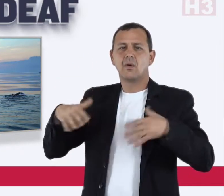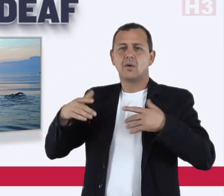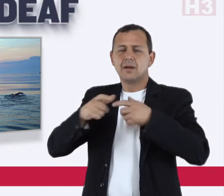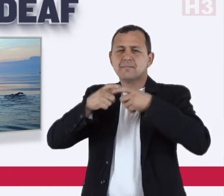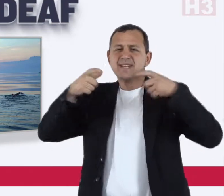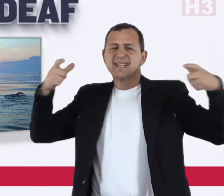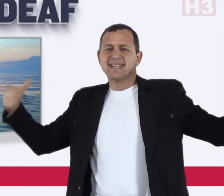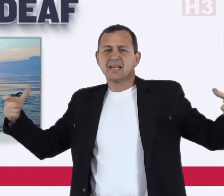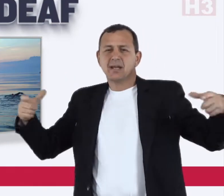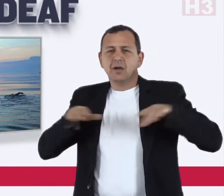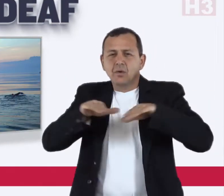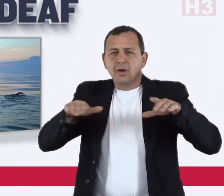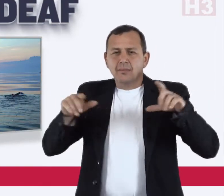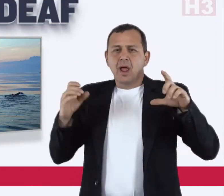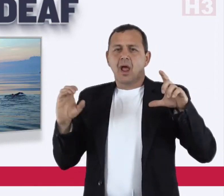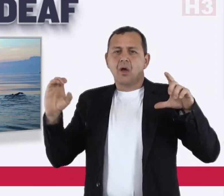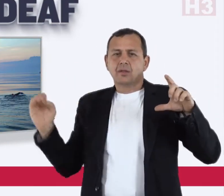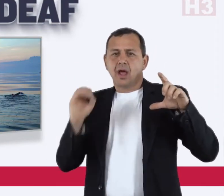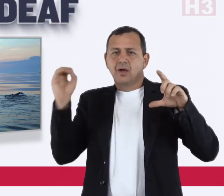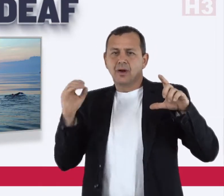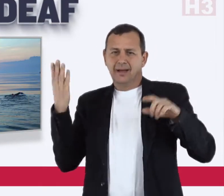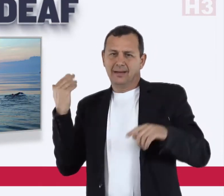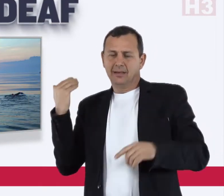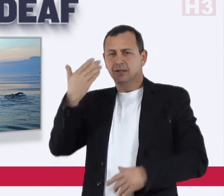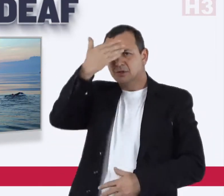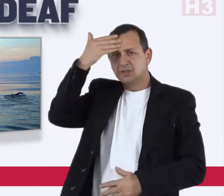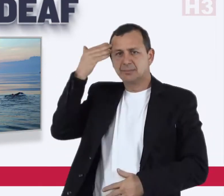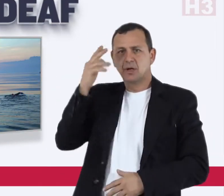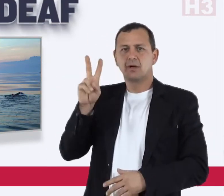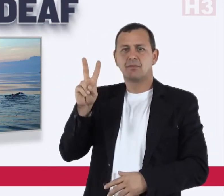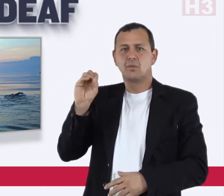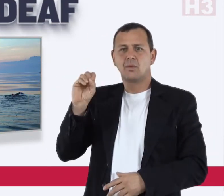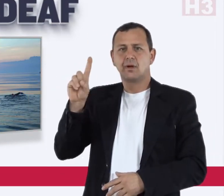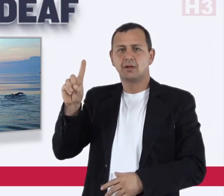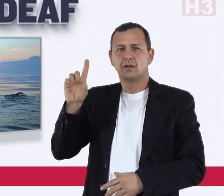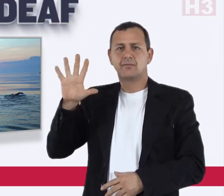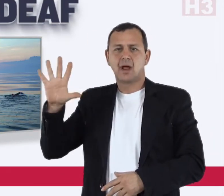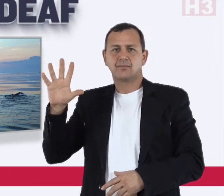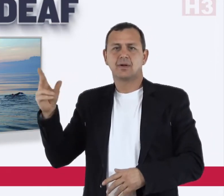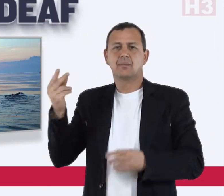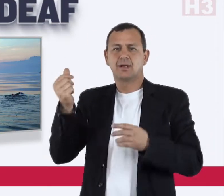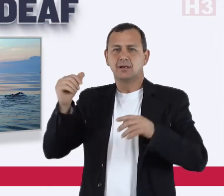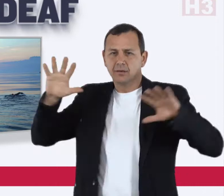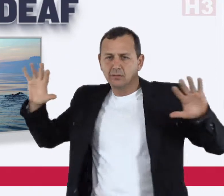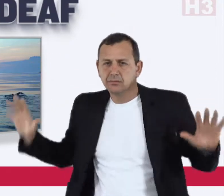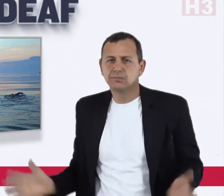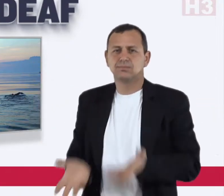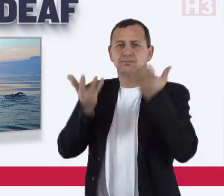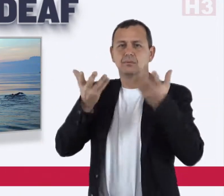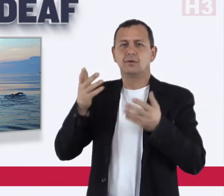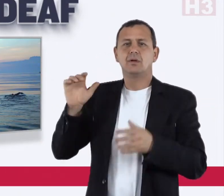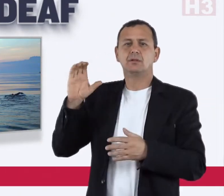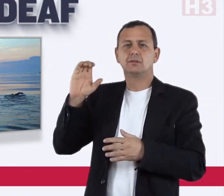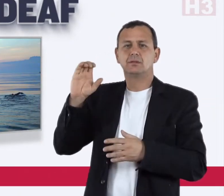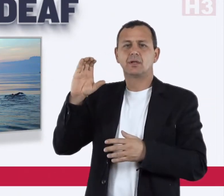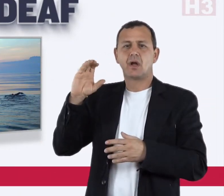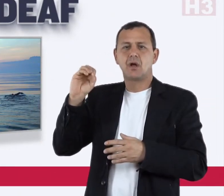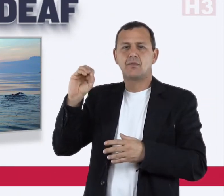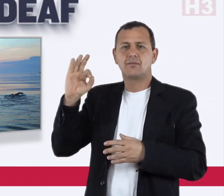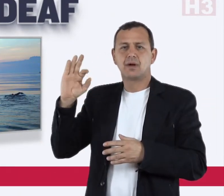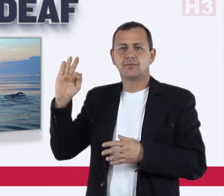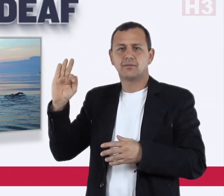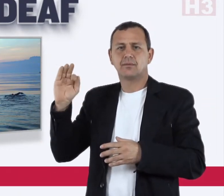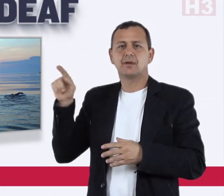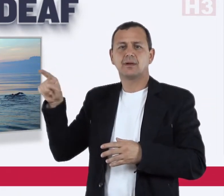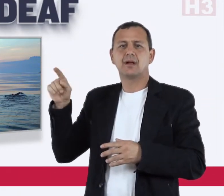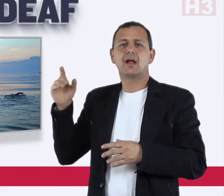a large lake in Ontario in summer of 2015 to raise money to fight Cystic Fibrosis.